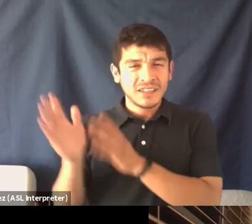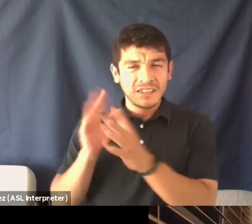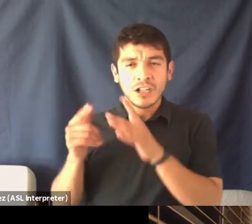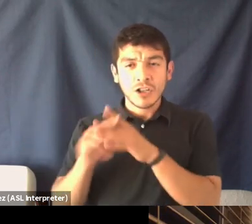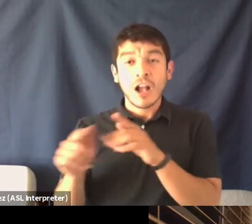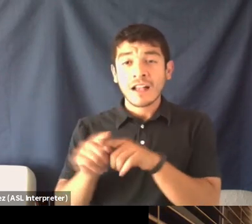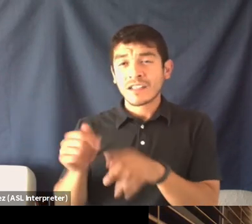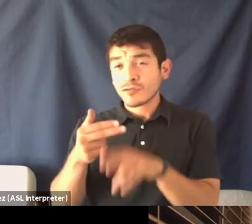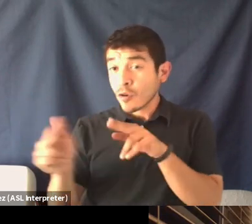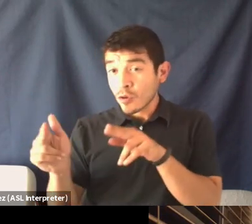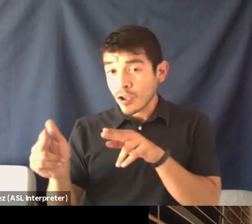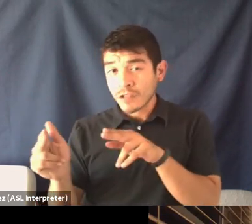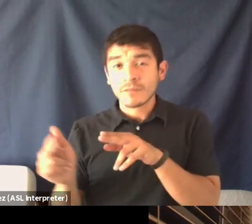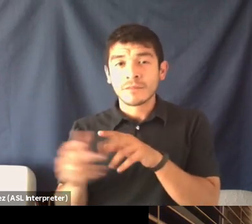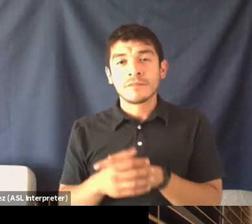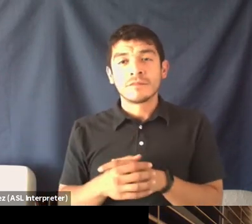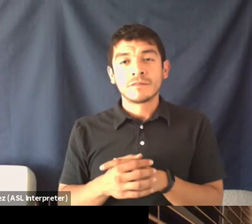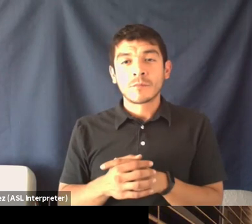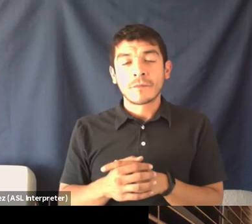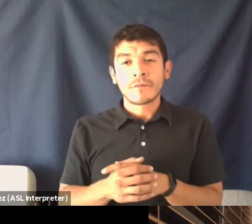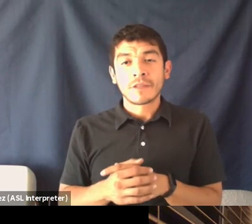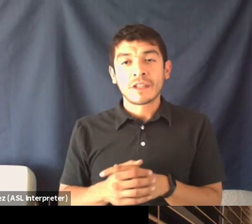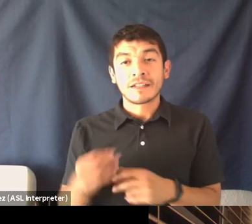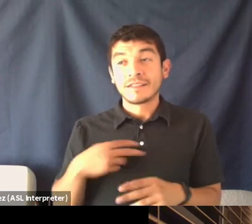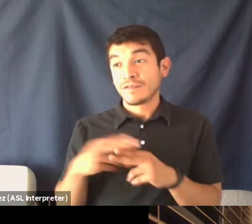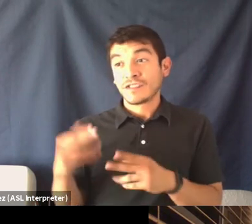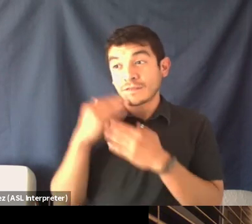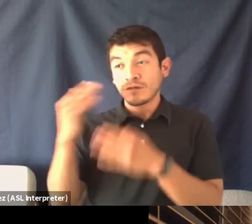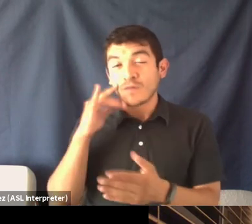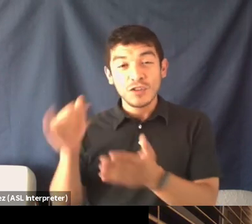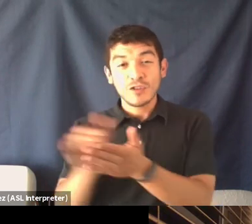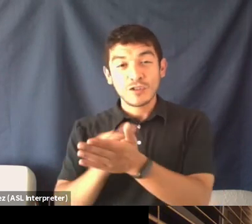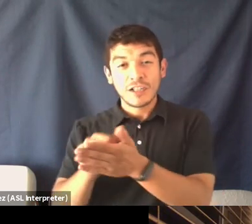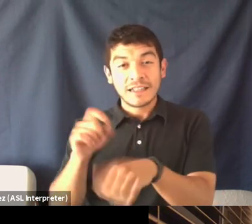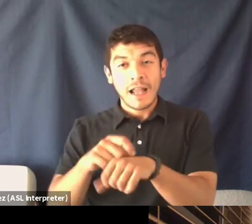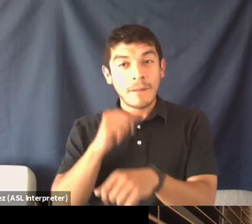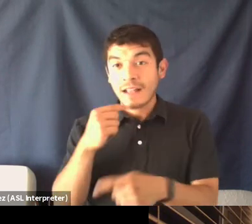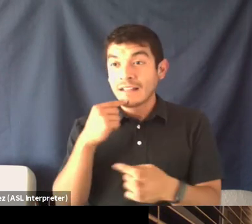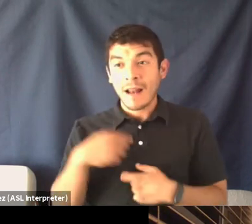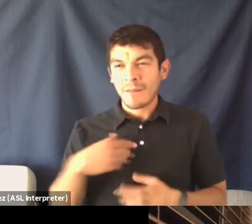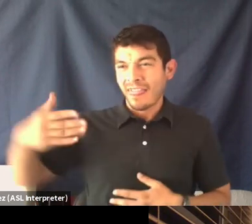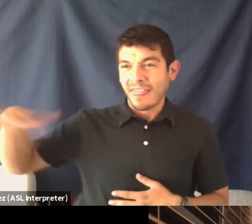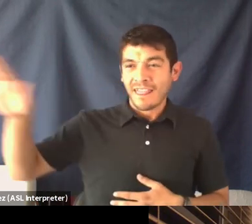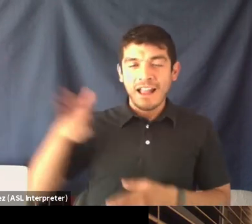and that was kind of the, I'm very thankful to the New York times for not telling me to get lost after I told them that I thought